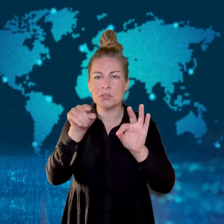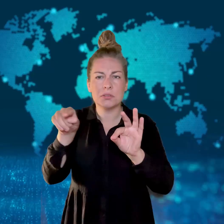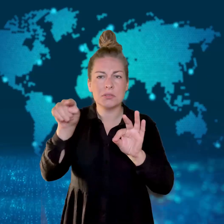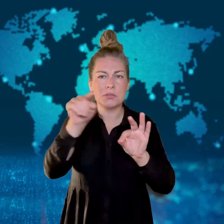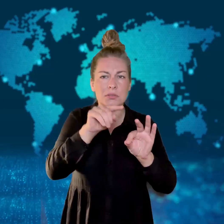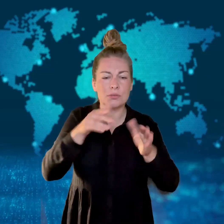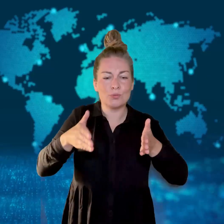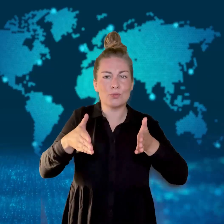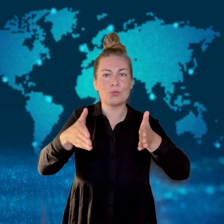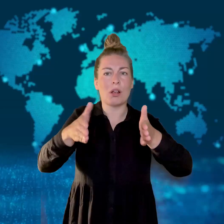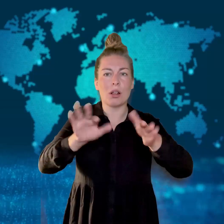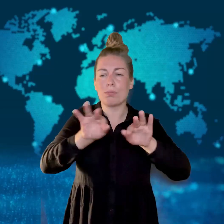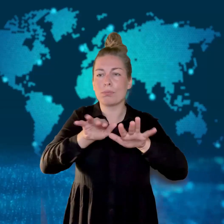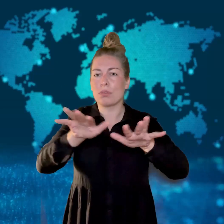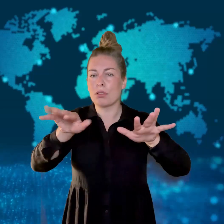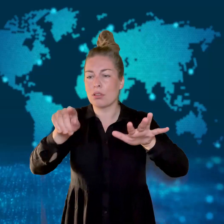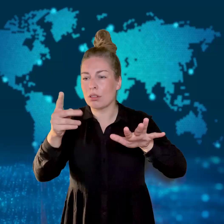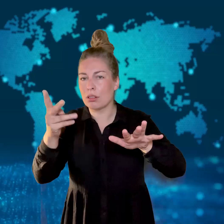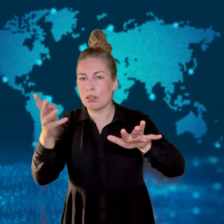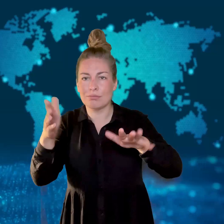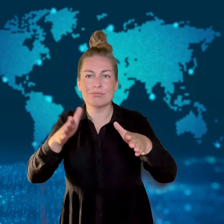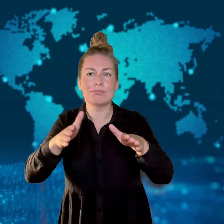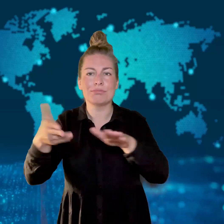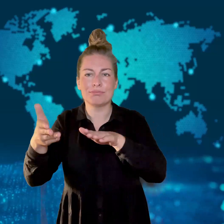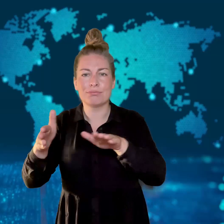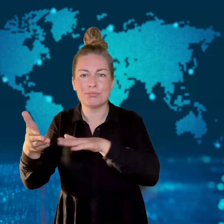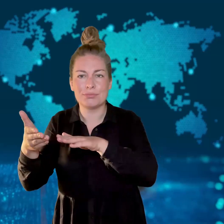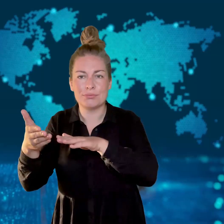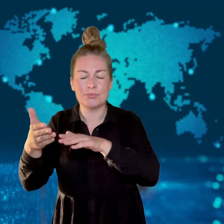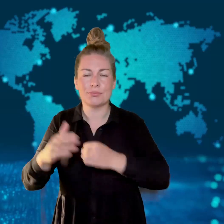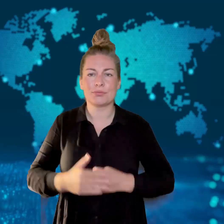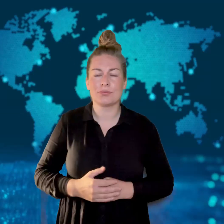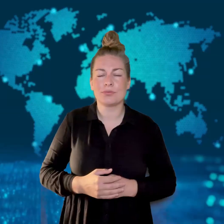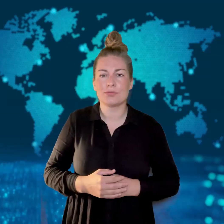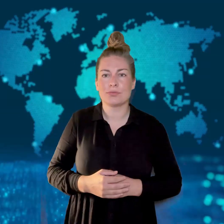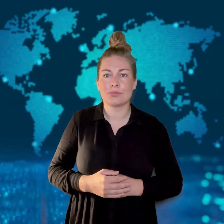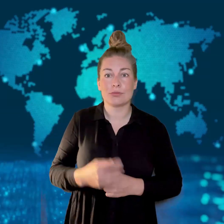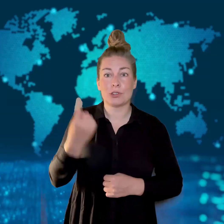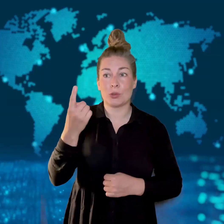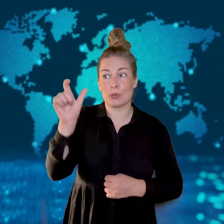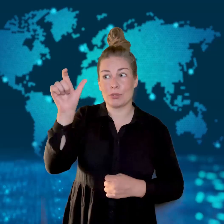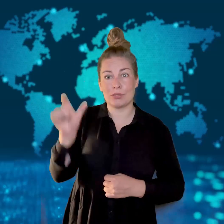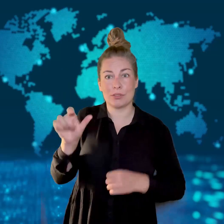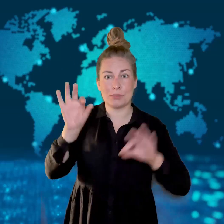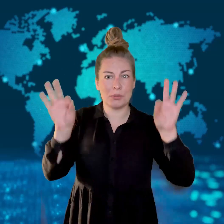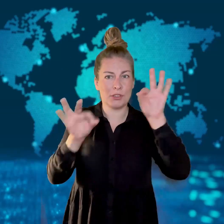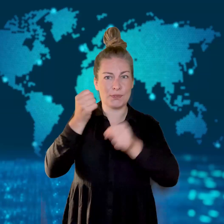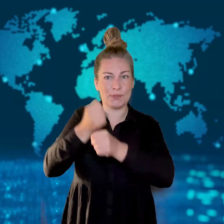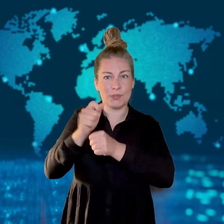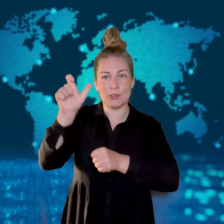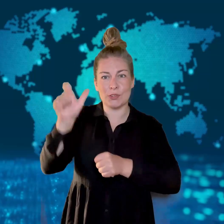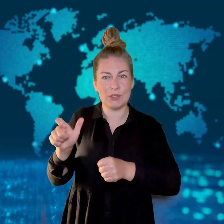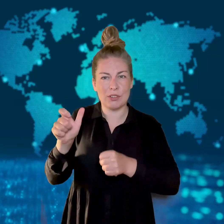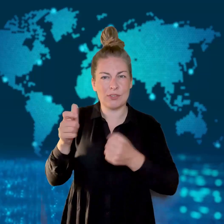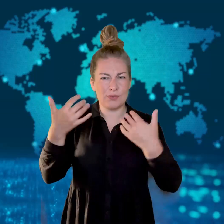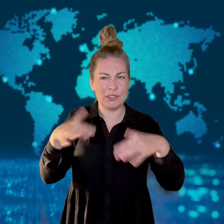One beekeeper was stung several times, but there were no serious injuries.